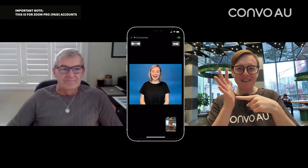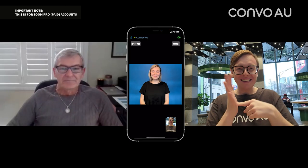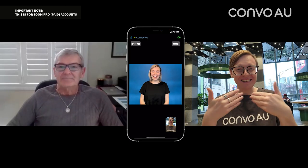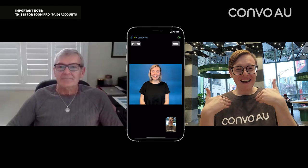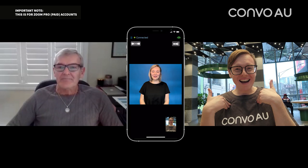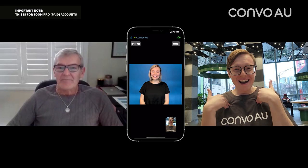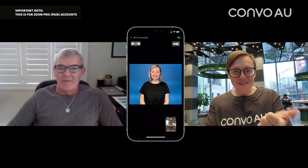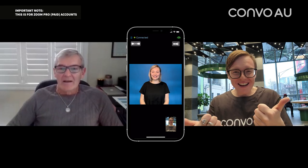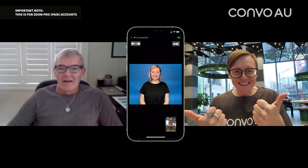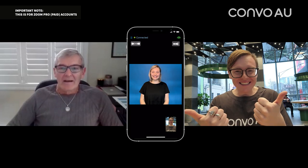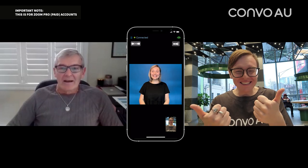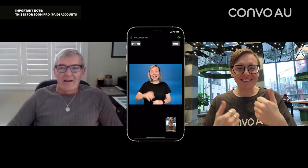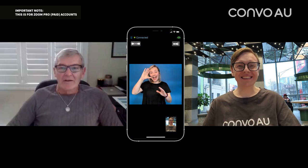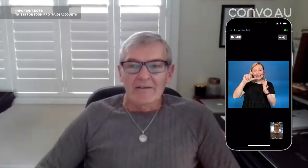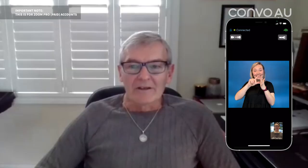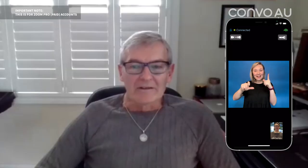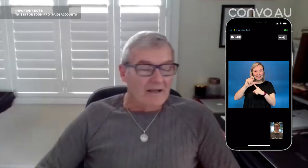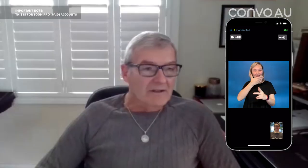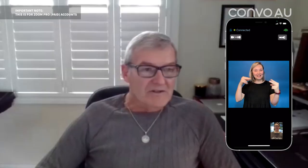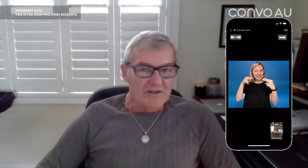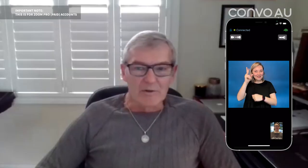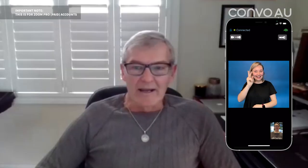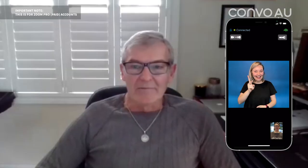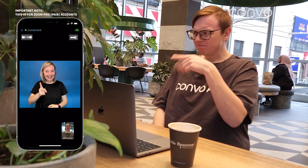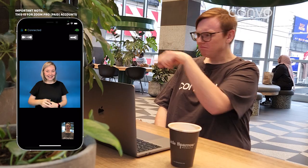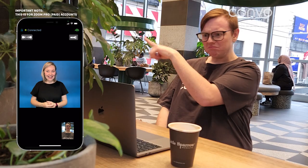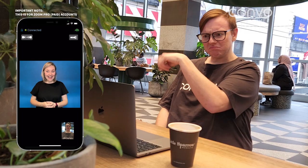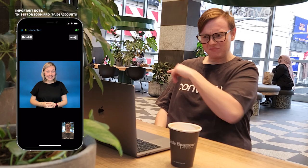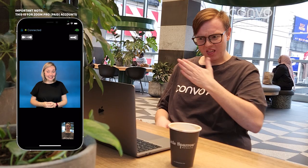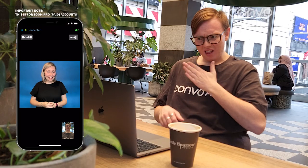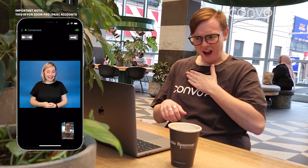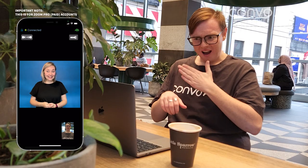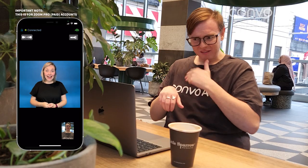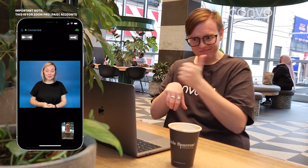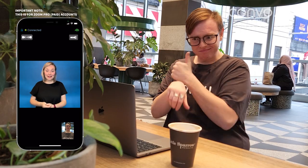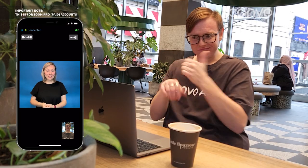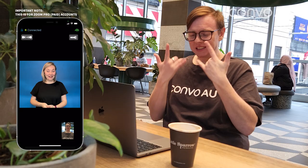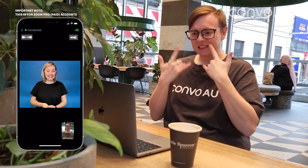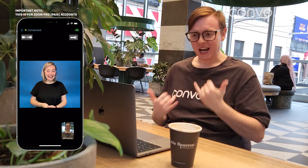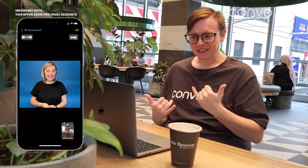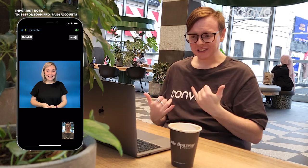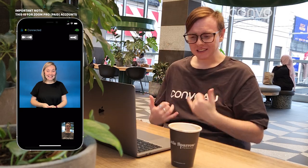Hello Matt! How are you? Hello David, Lovely to see you again. Did they like my screen test?